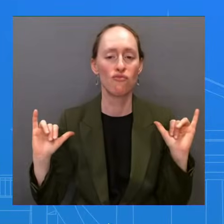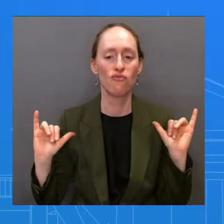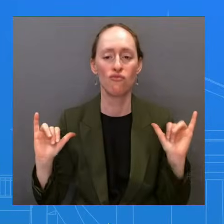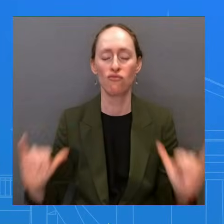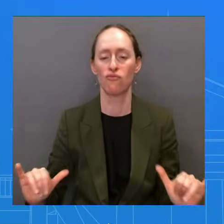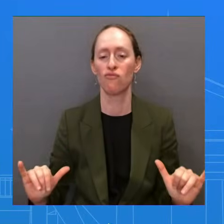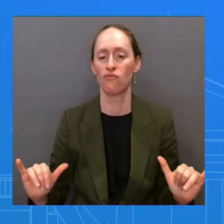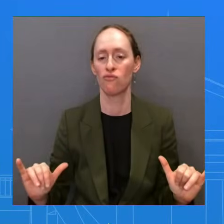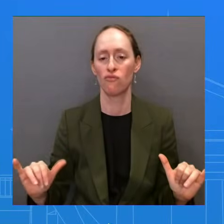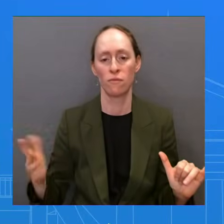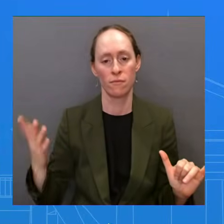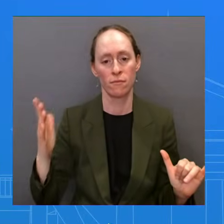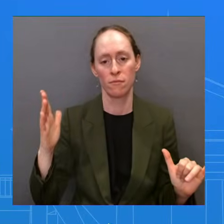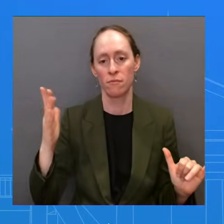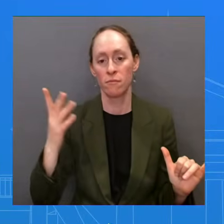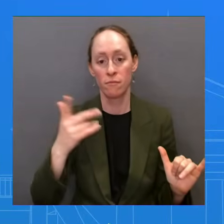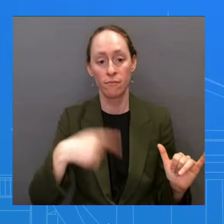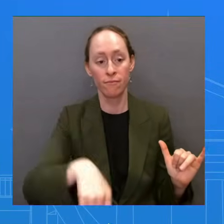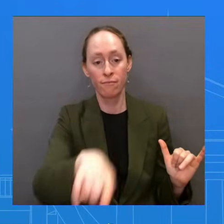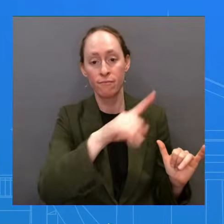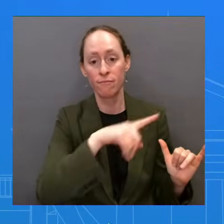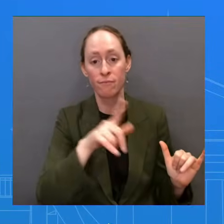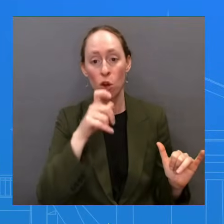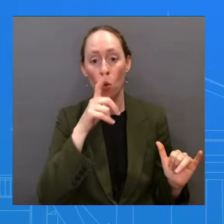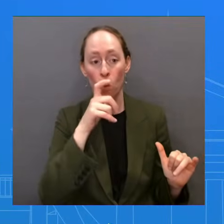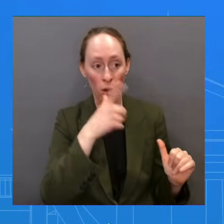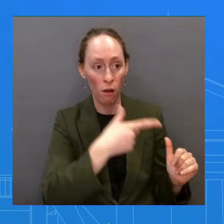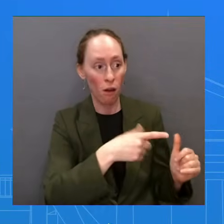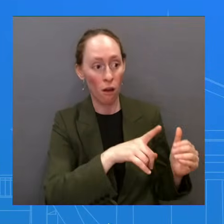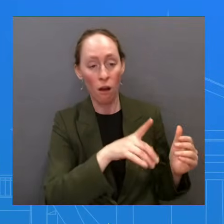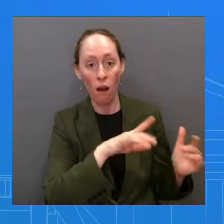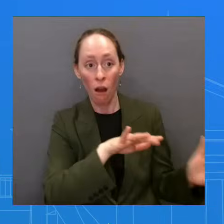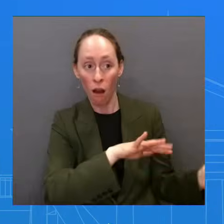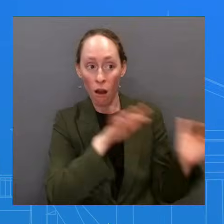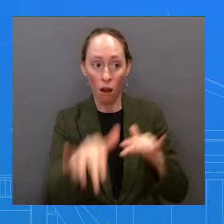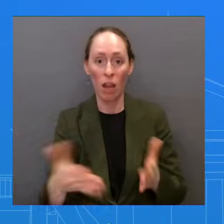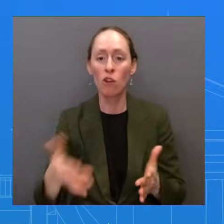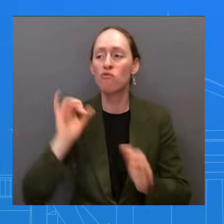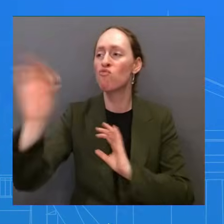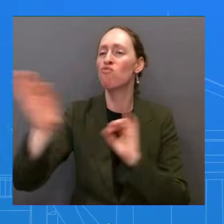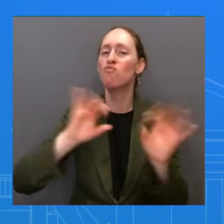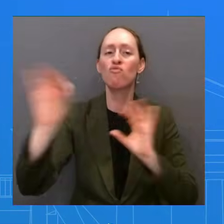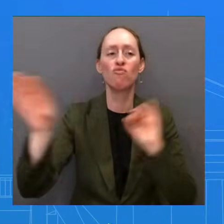The mayors of Chicago and New York have already responded saying they simply do not have space.